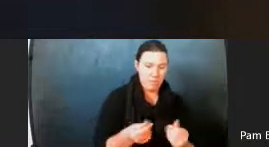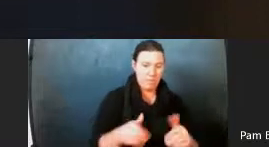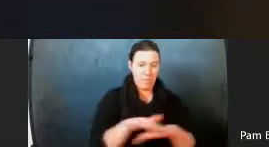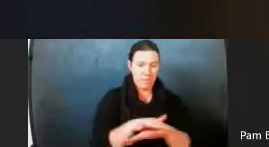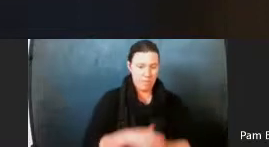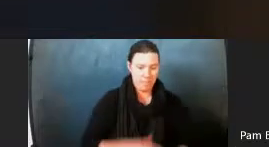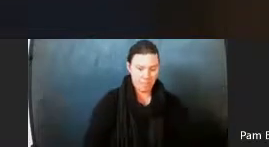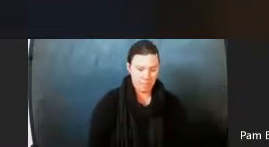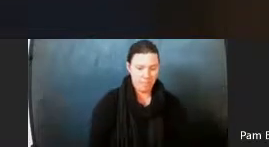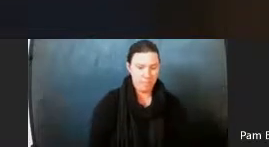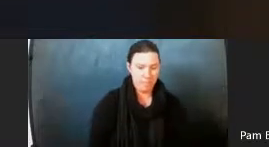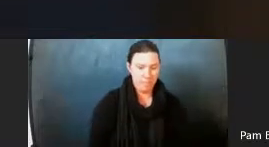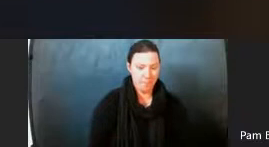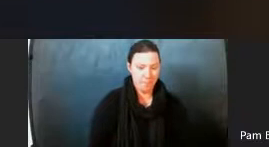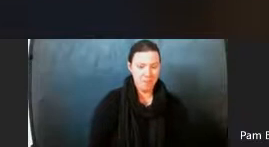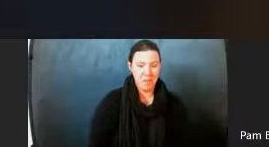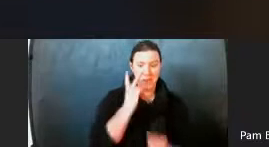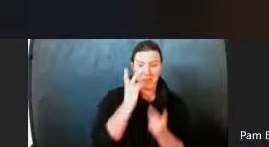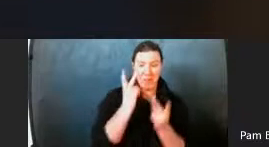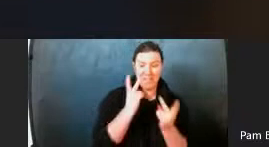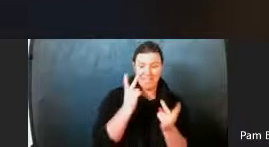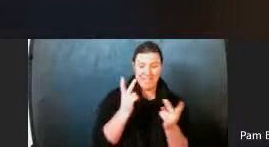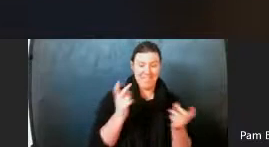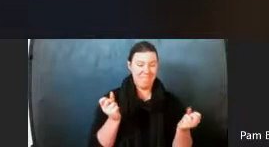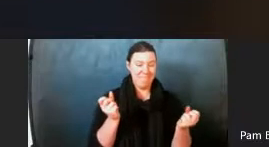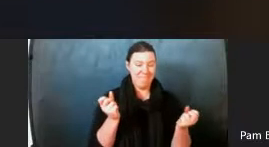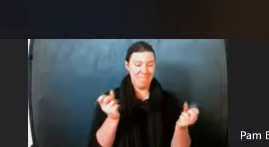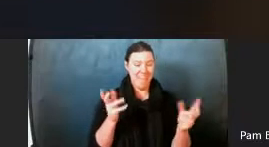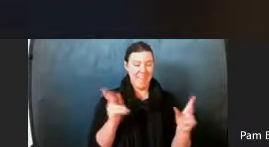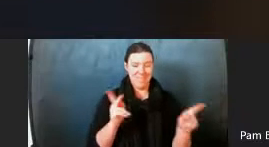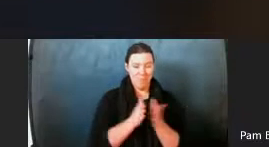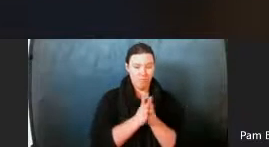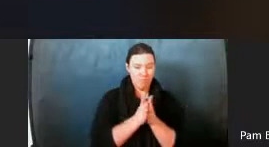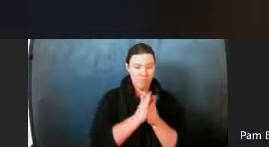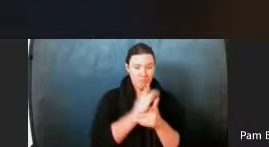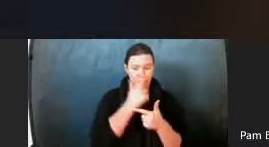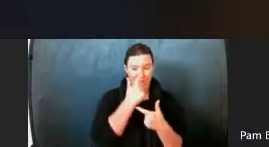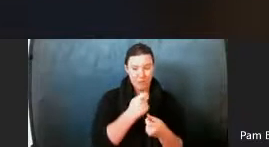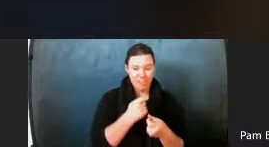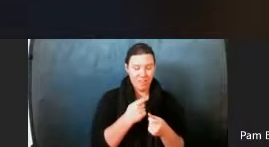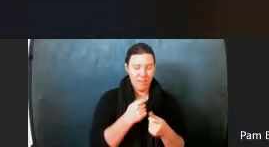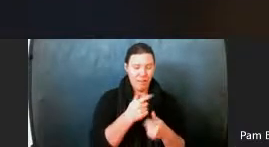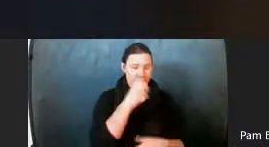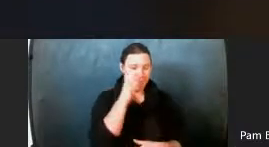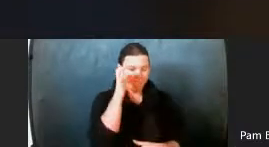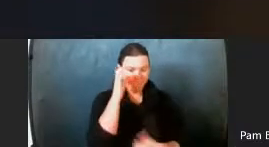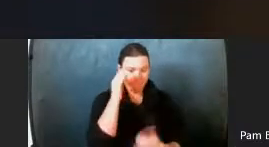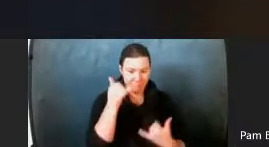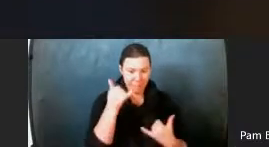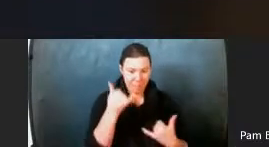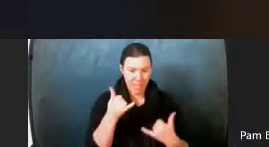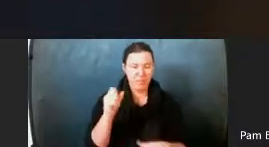in this session today. And so Dan, will you go ahead and pop up the PowerPoint?